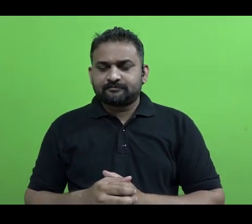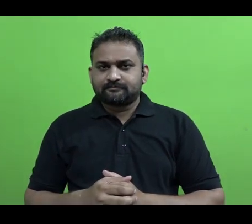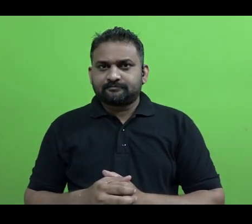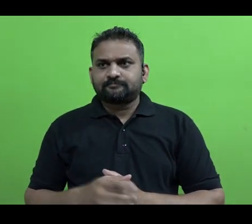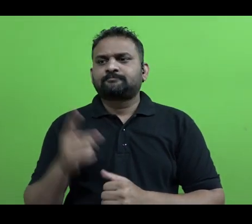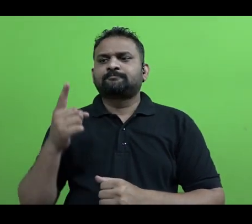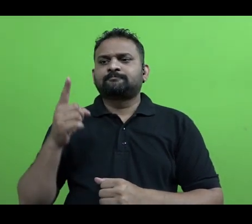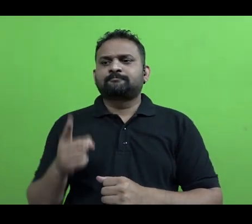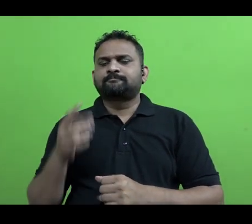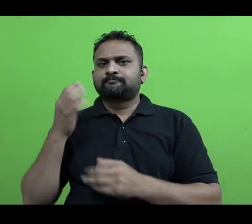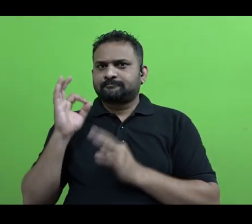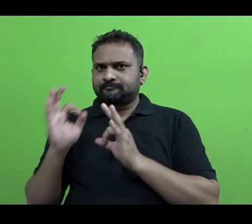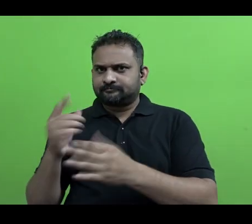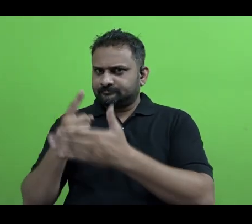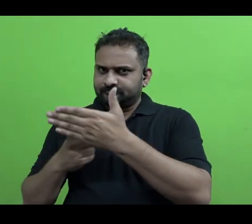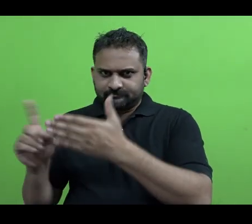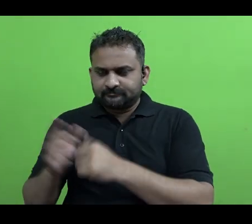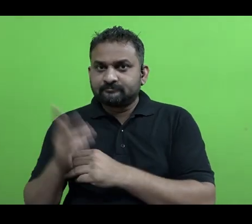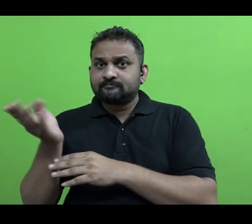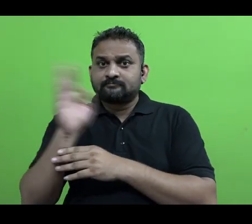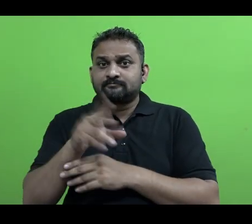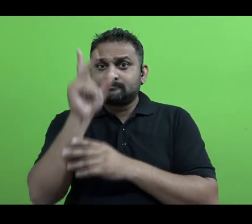equals three. That's it, it's the right answer.